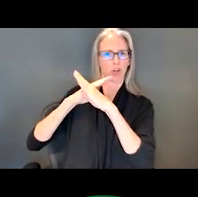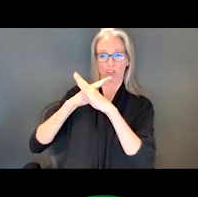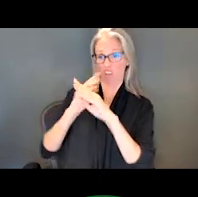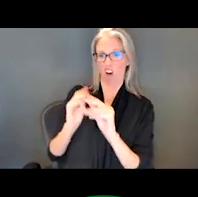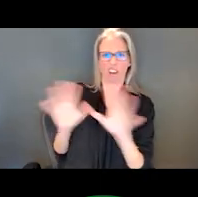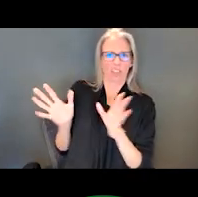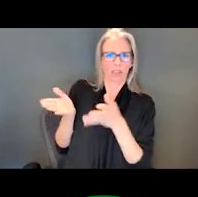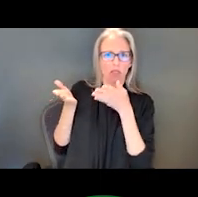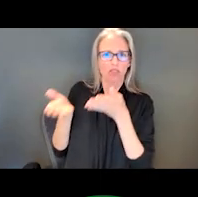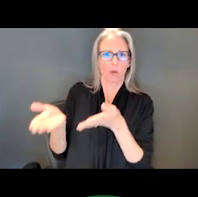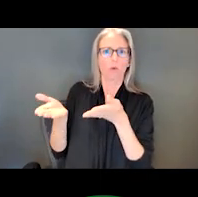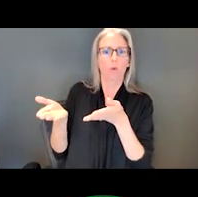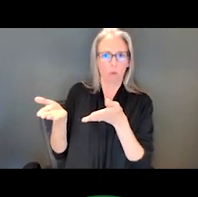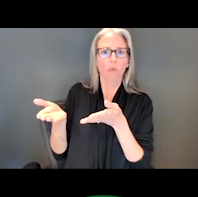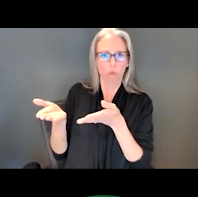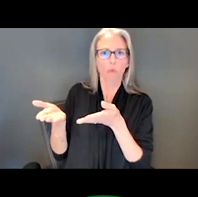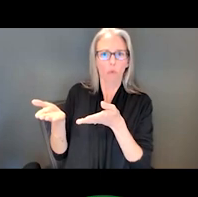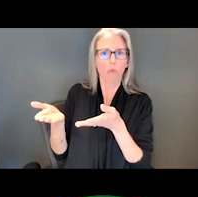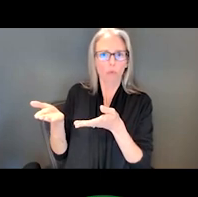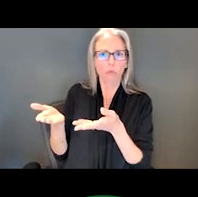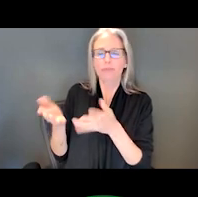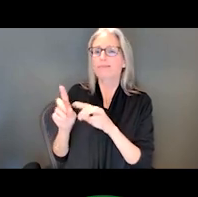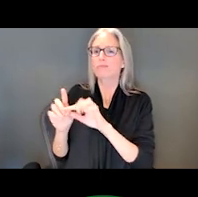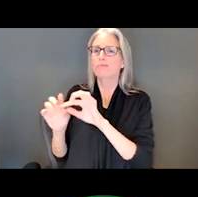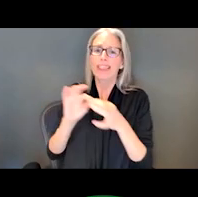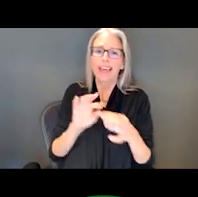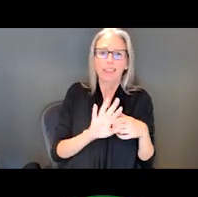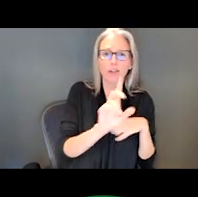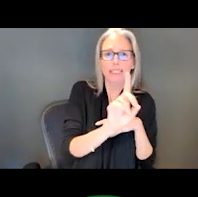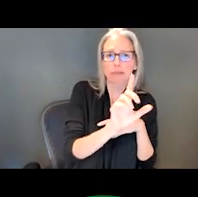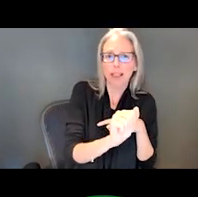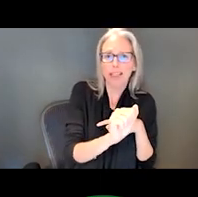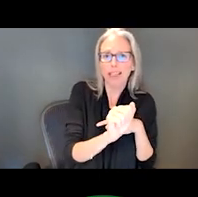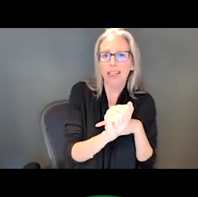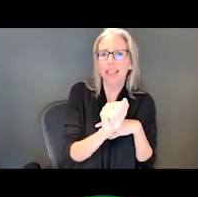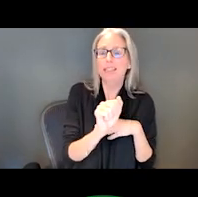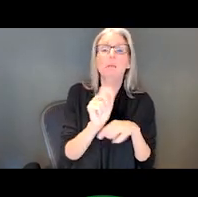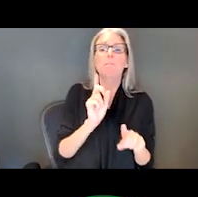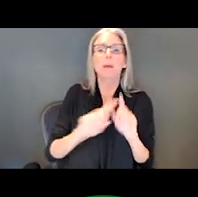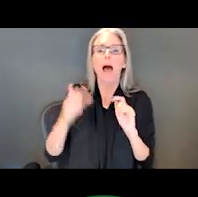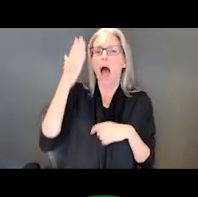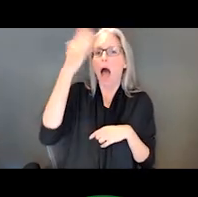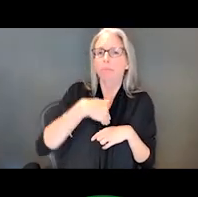It's also that when folks with lived experience want to speak up or say that there's a problem